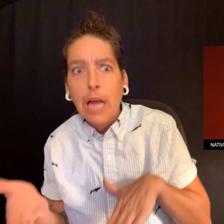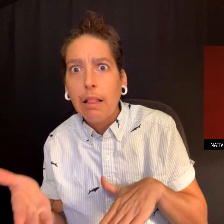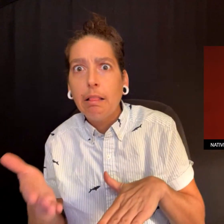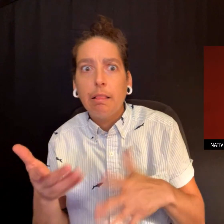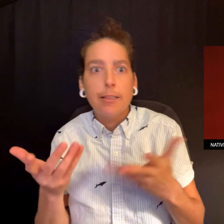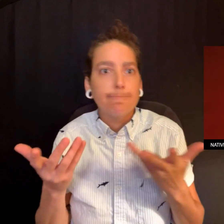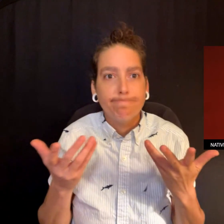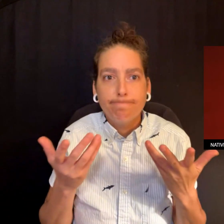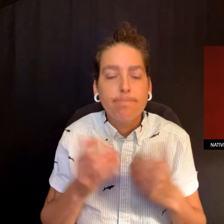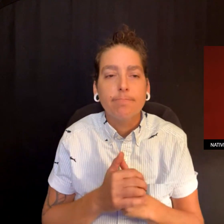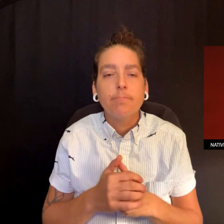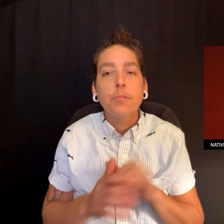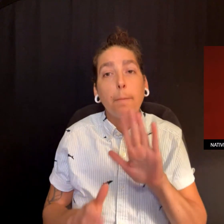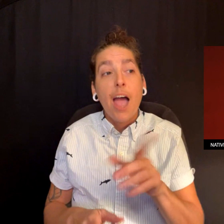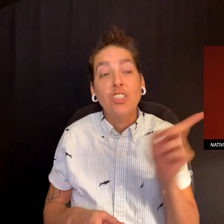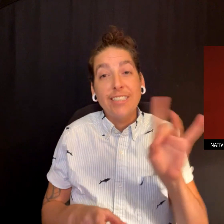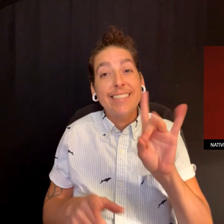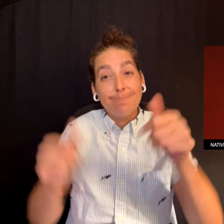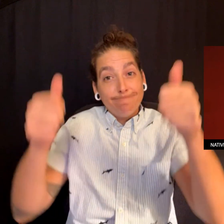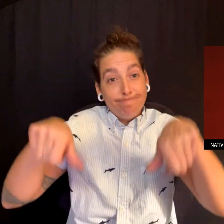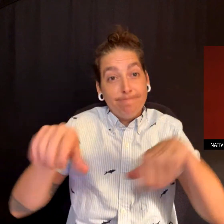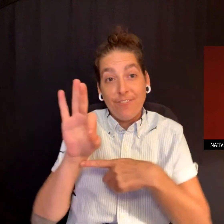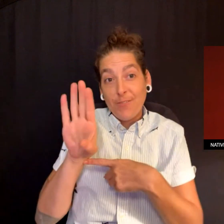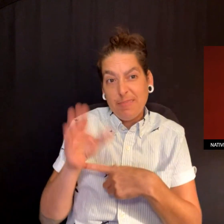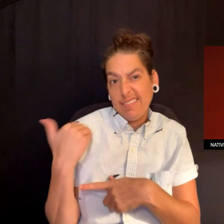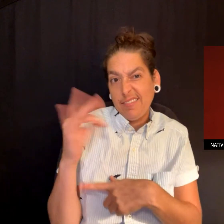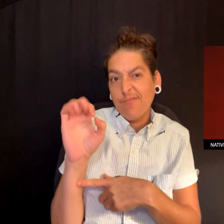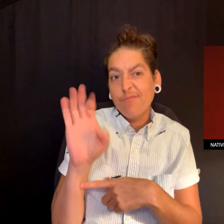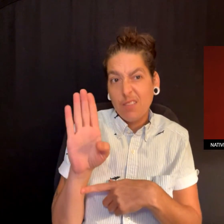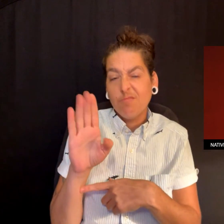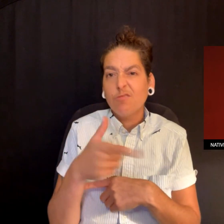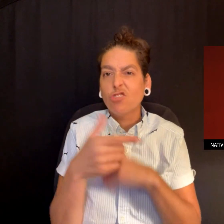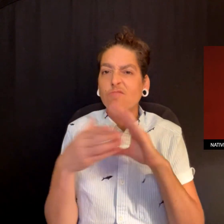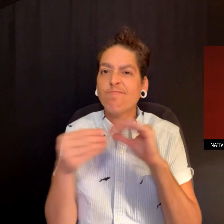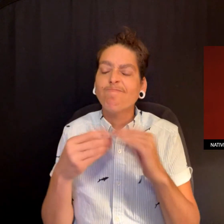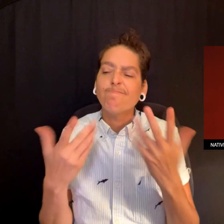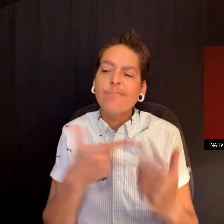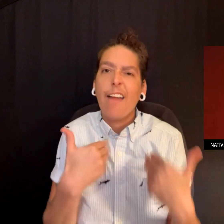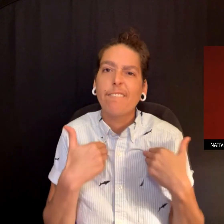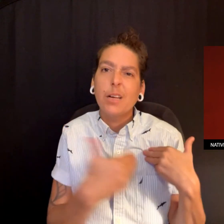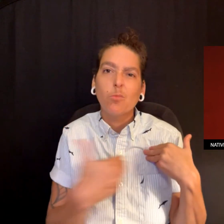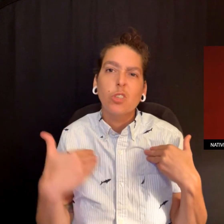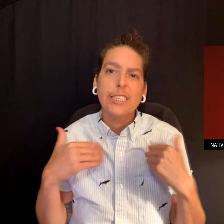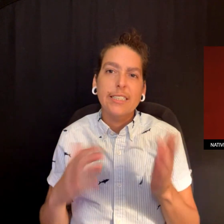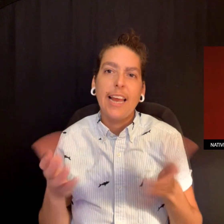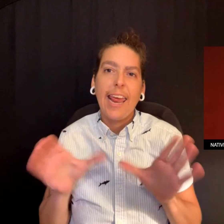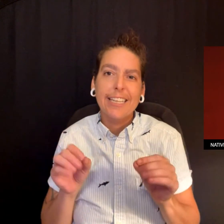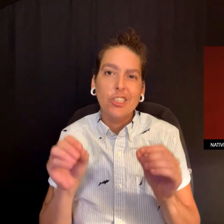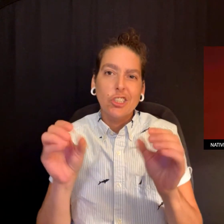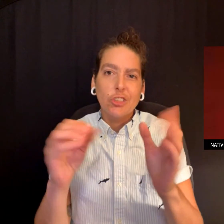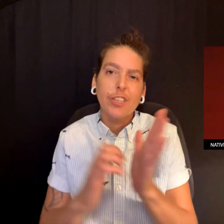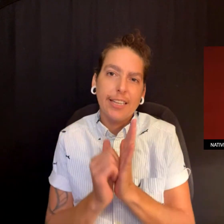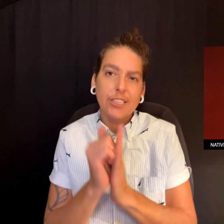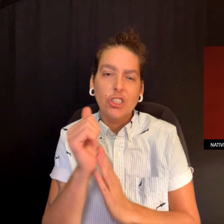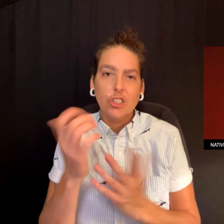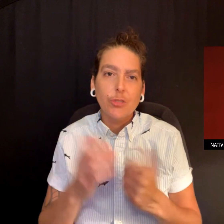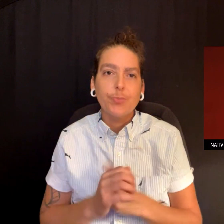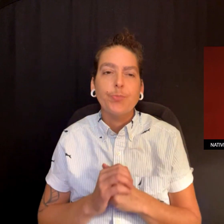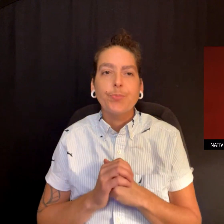No official cause of death was listed, but she posted on Facebook back in February that she had breast cancer.